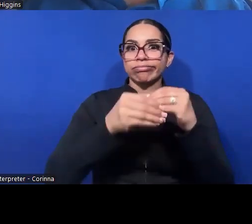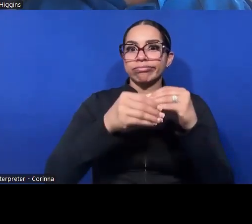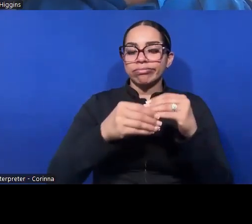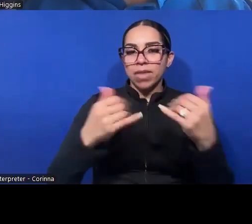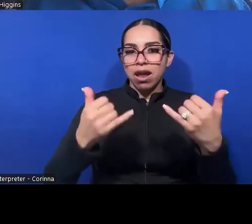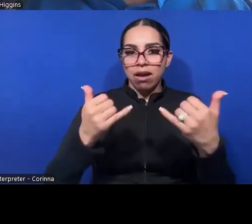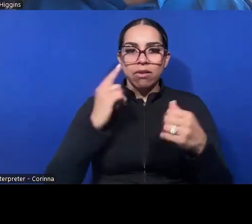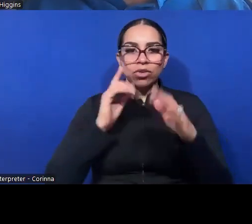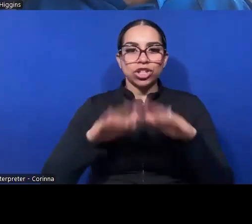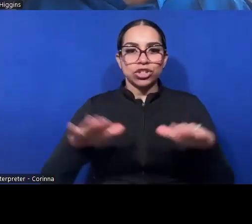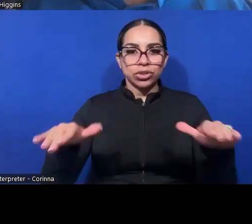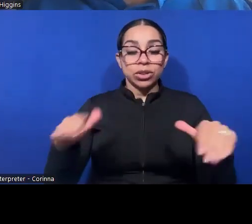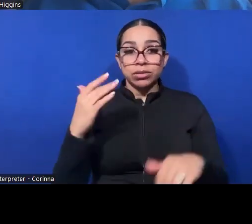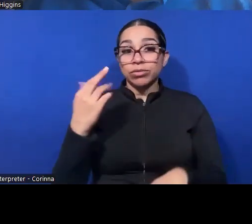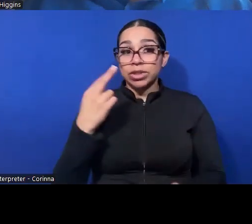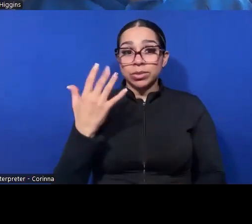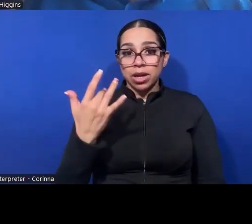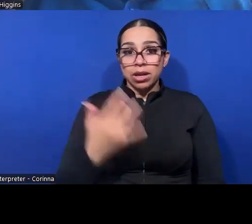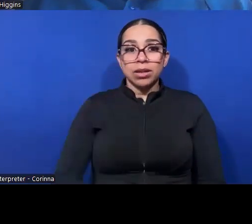And the reason for that.